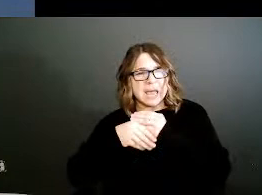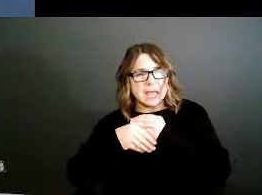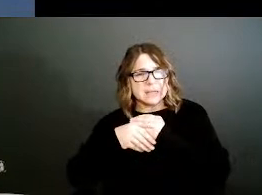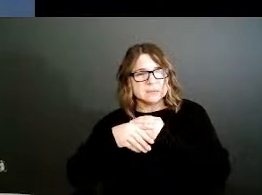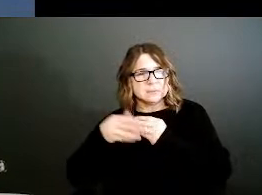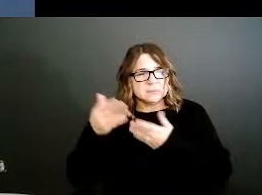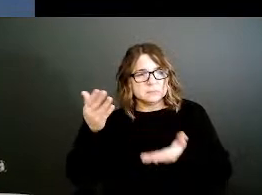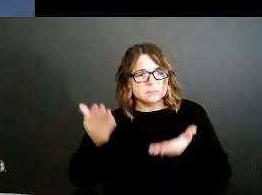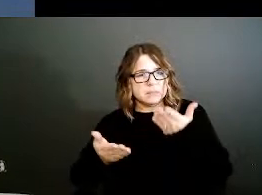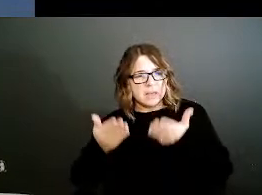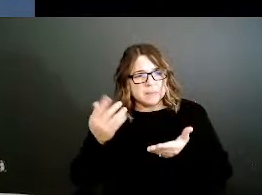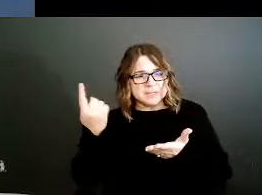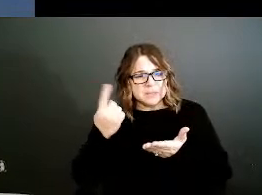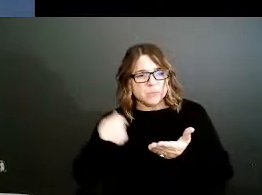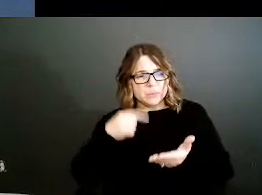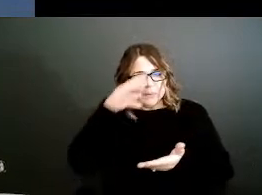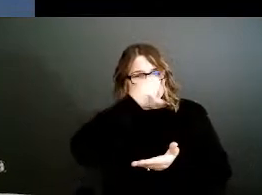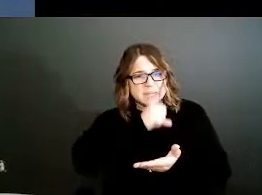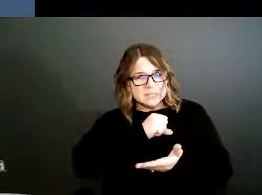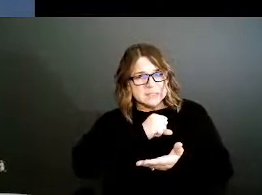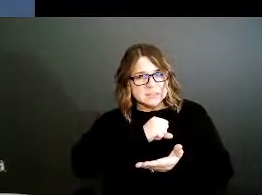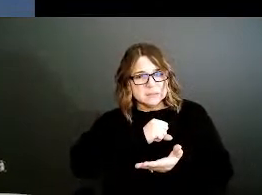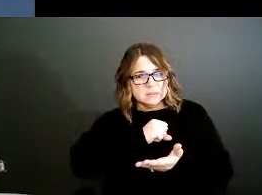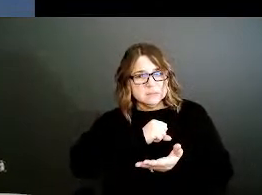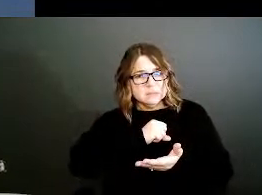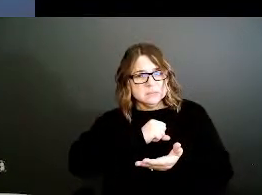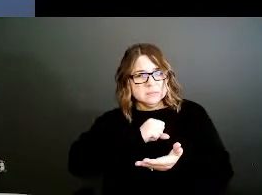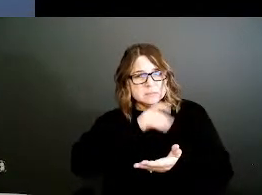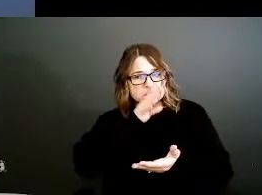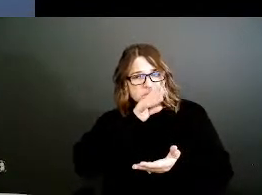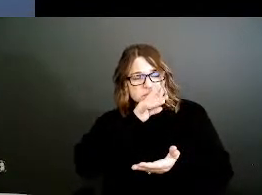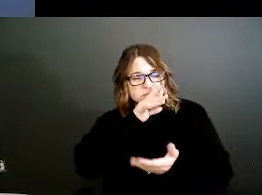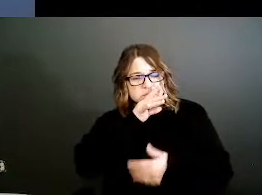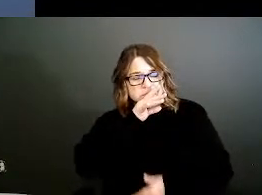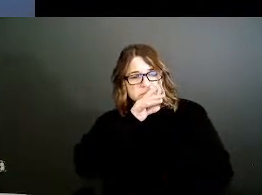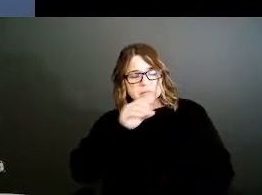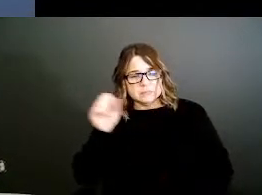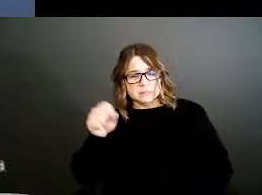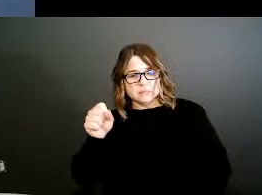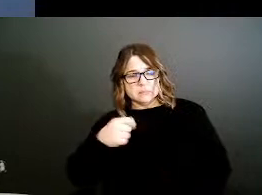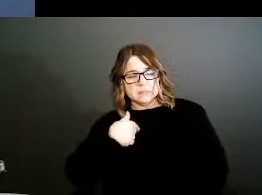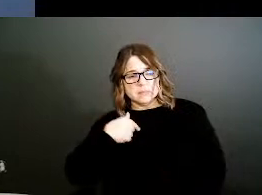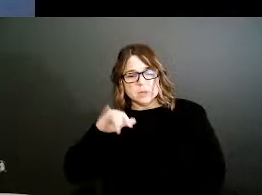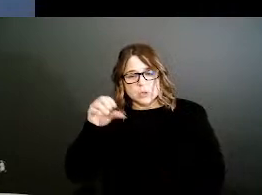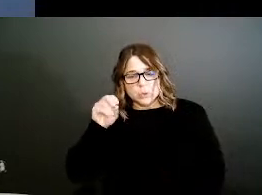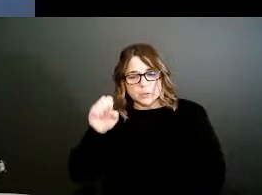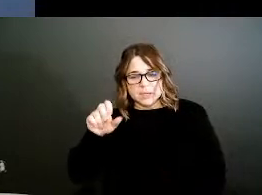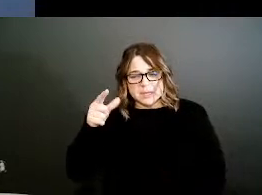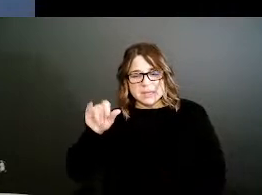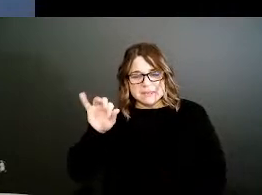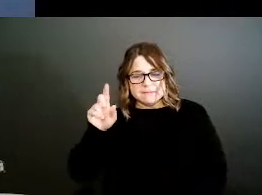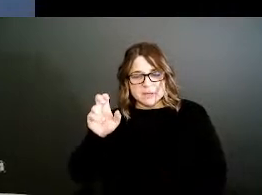≫ YES. THIS IS JOEY GEFFEN HUNTER. ≫ COUNCIL PRESIDENT BENDER: WELCOME, GO AHEAD, PLEASE. ≫ HI, YEAH. I LIVE IN WARD 1.